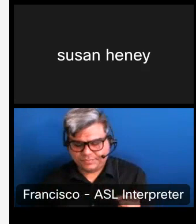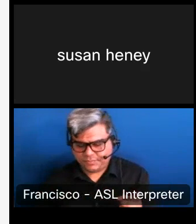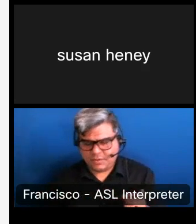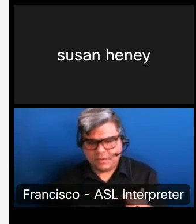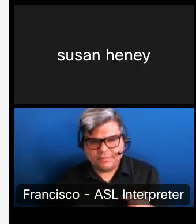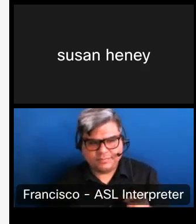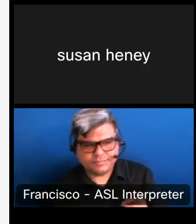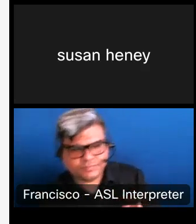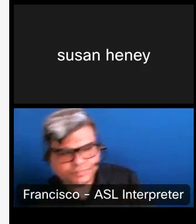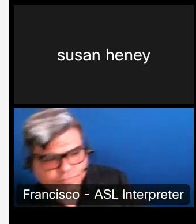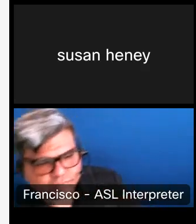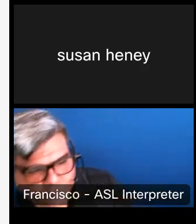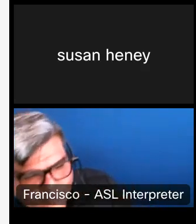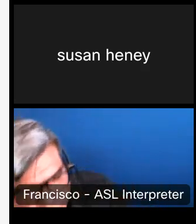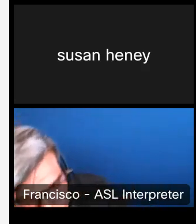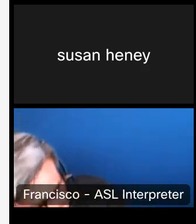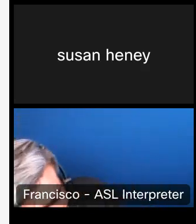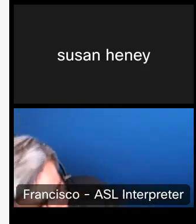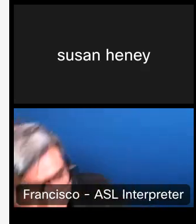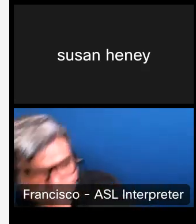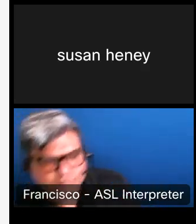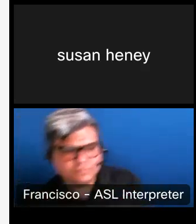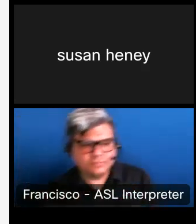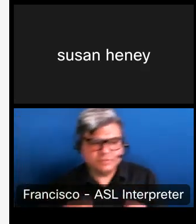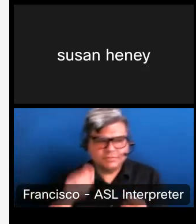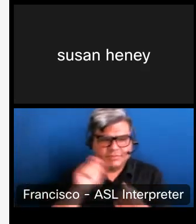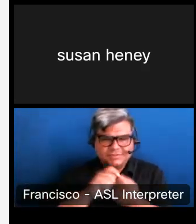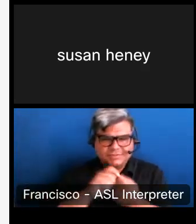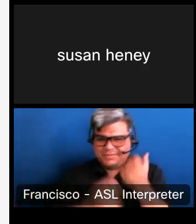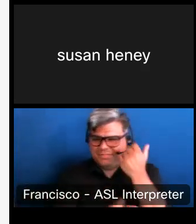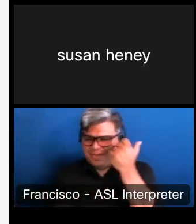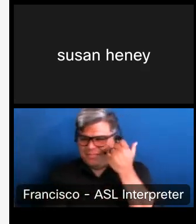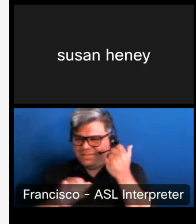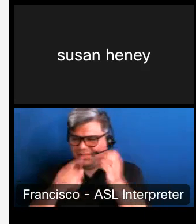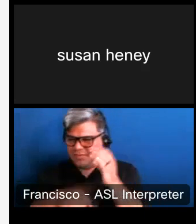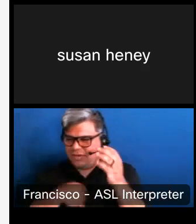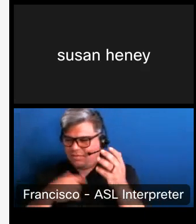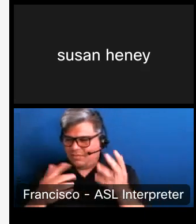I'm going to select Poverty, the folder Poverty, and then I'm going to select the option Poverty.